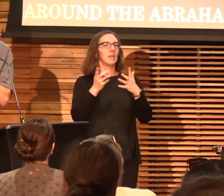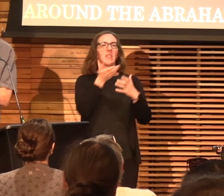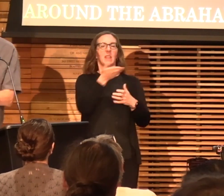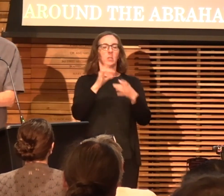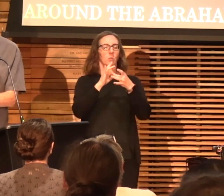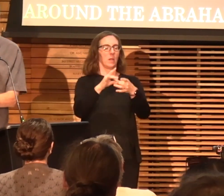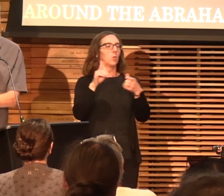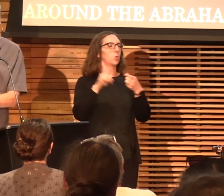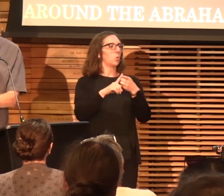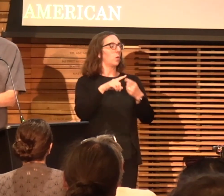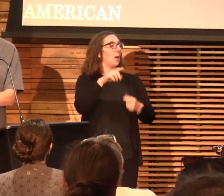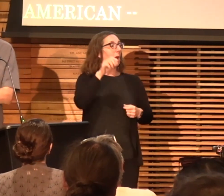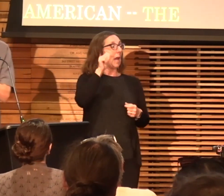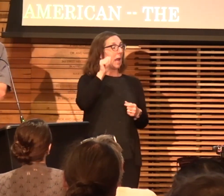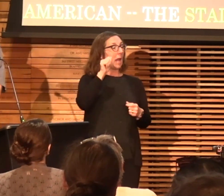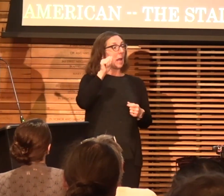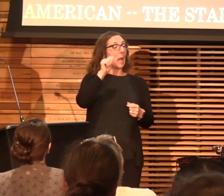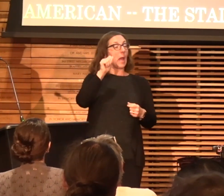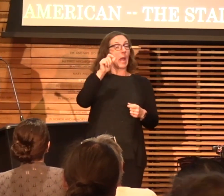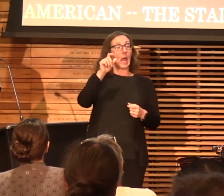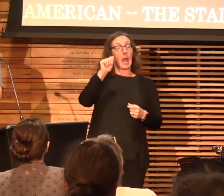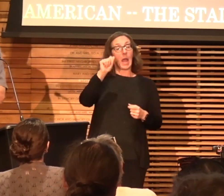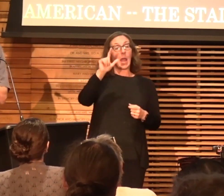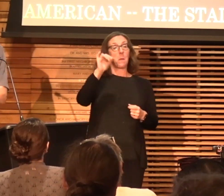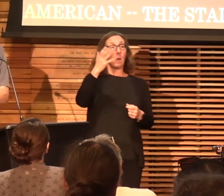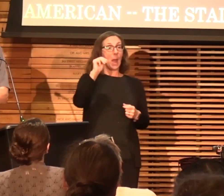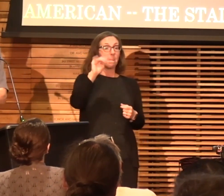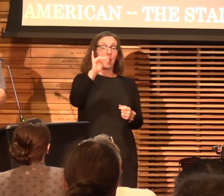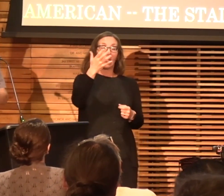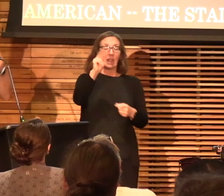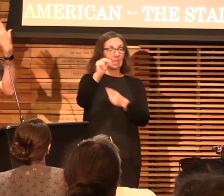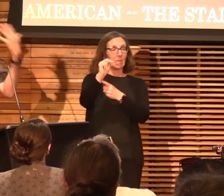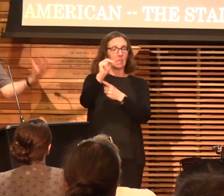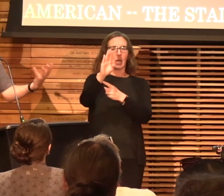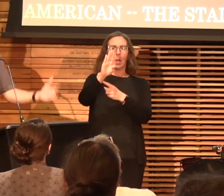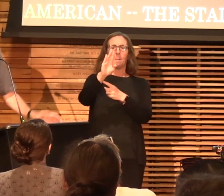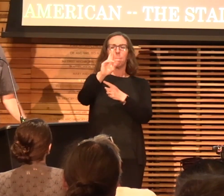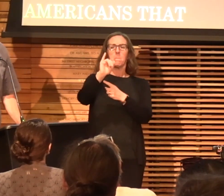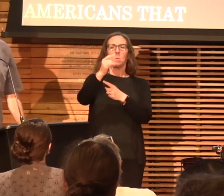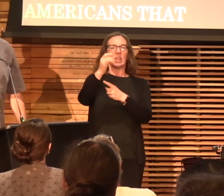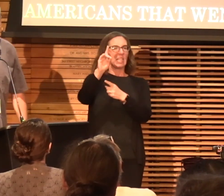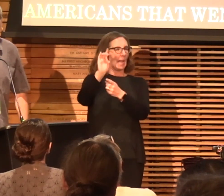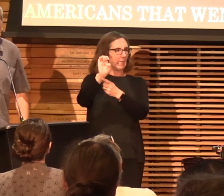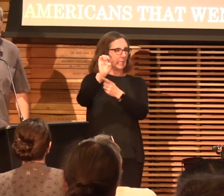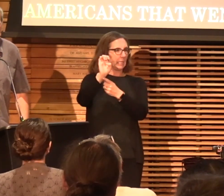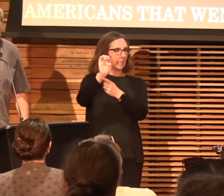the Stalinist Brigade of Americans that went off to Spain to fight fascism.